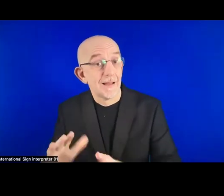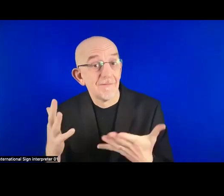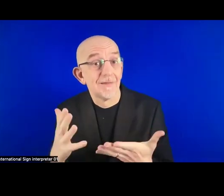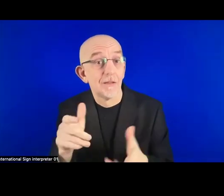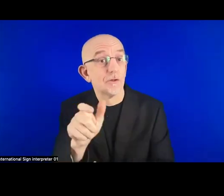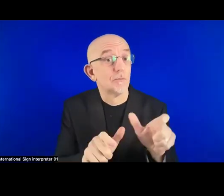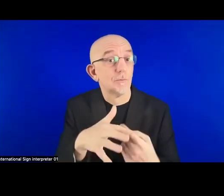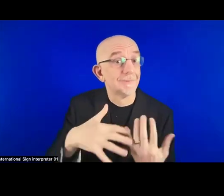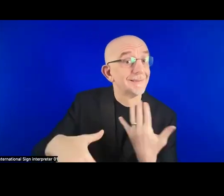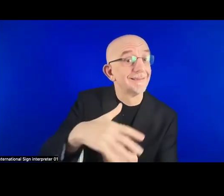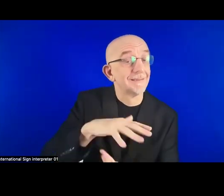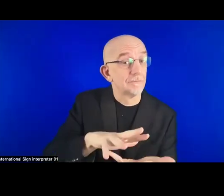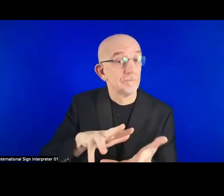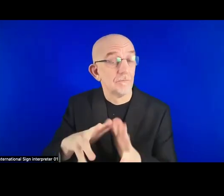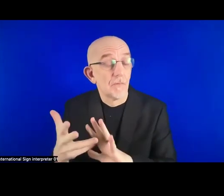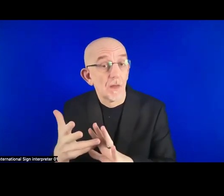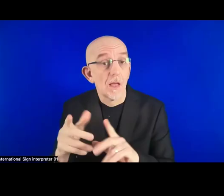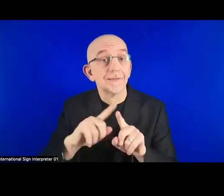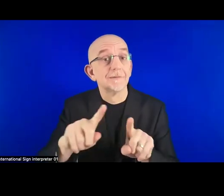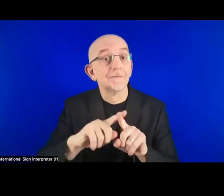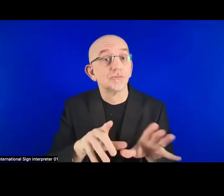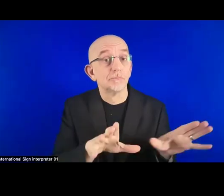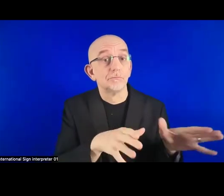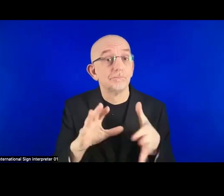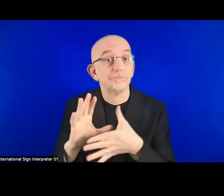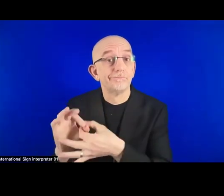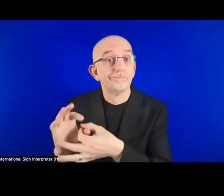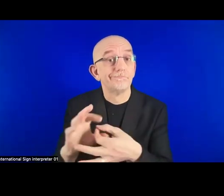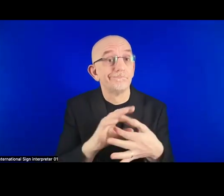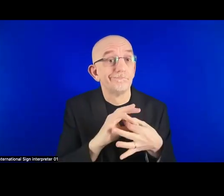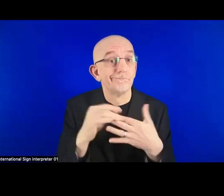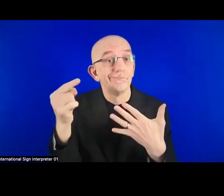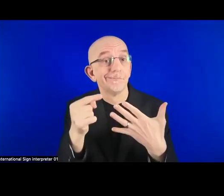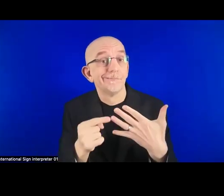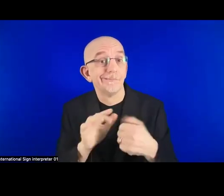inter-connection from -- to disability policy. The responsiveness and